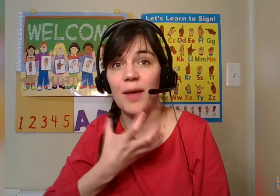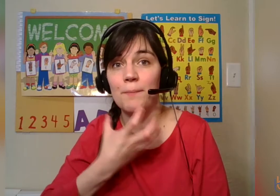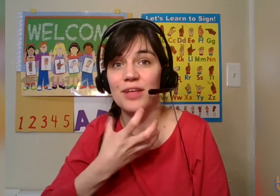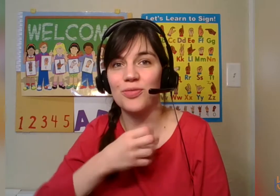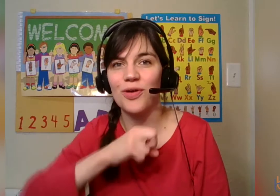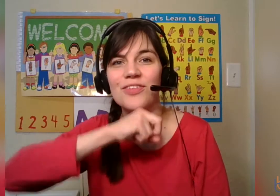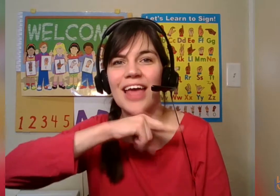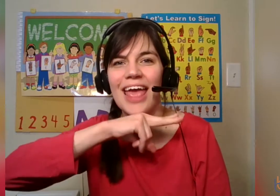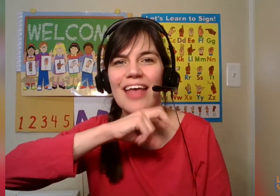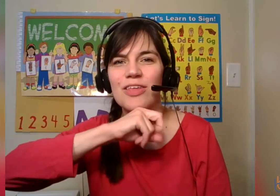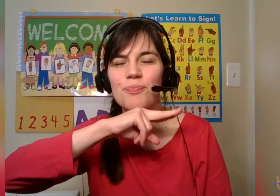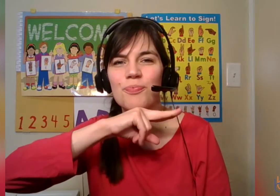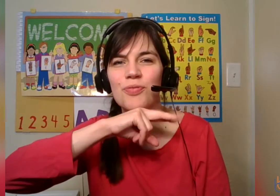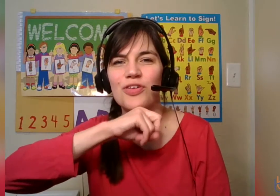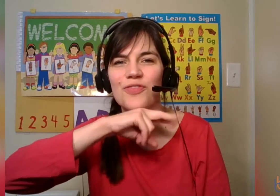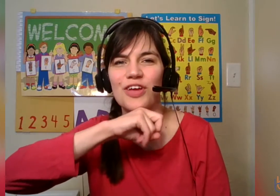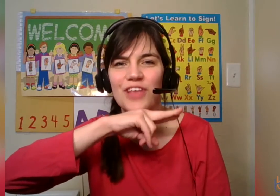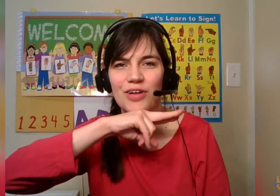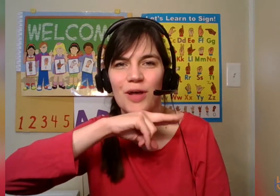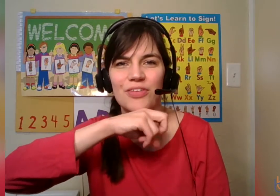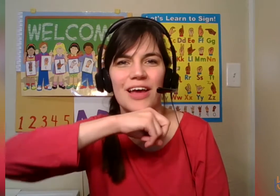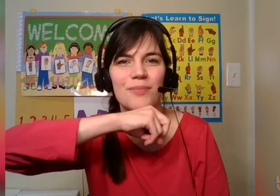big throat, and then put your fingers out a couple times.